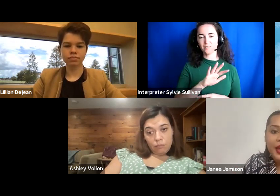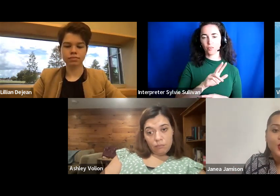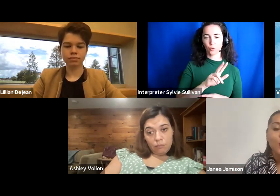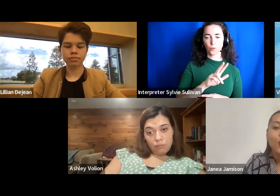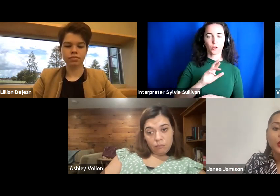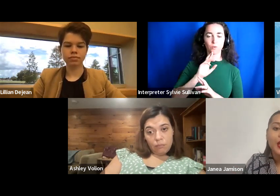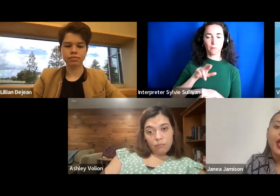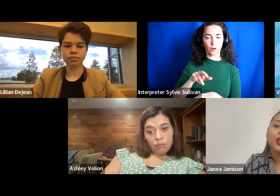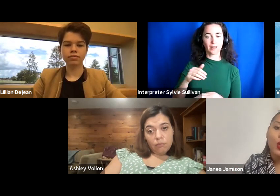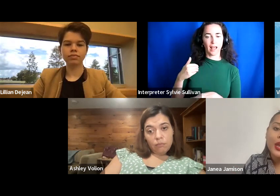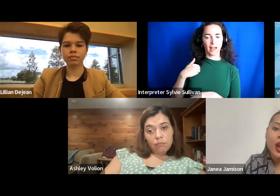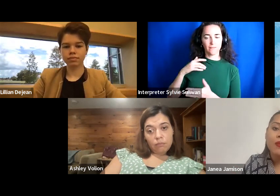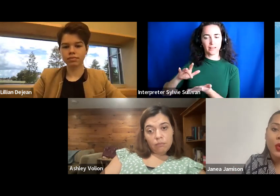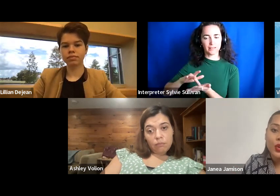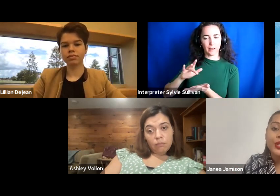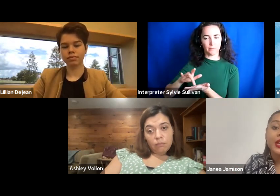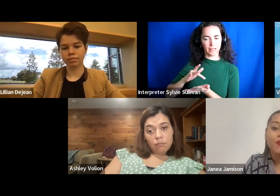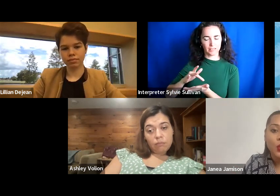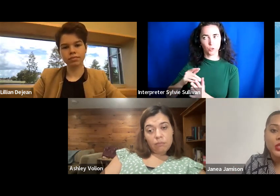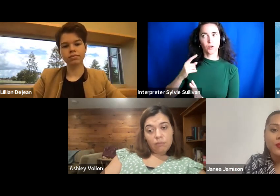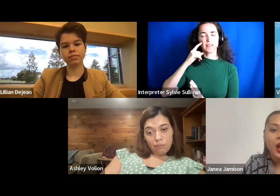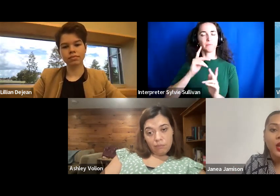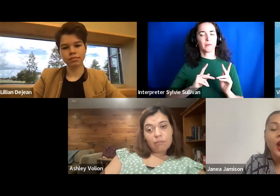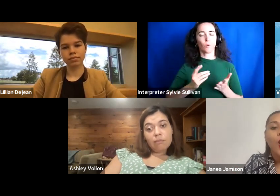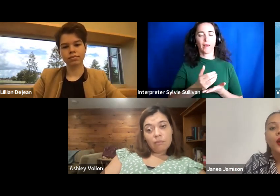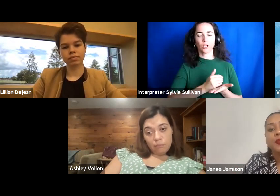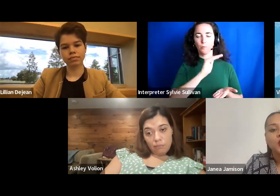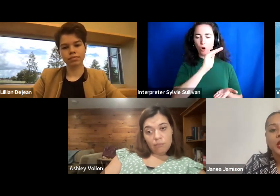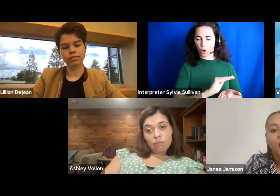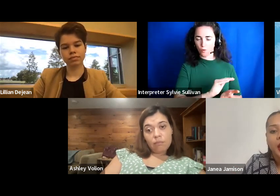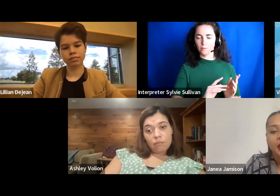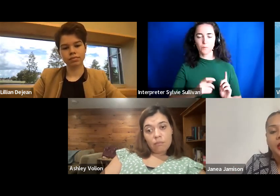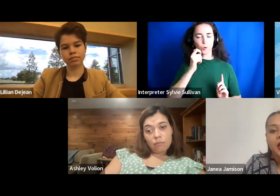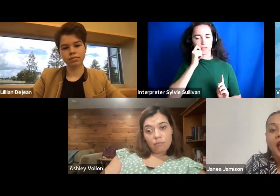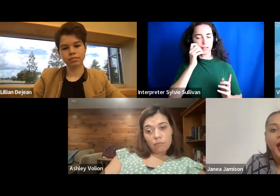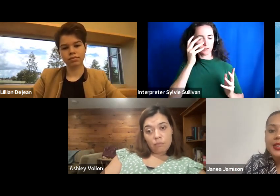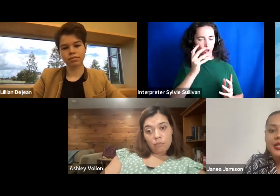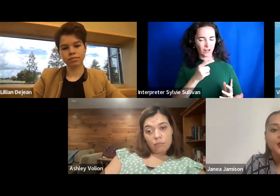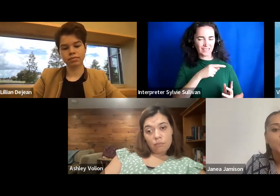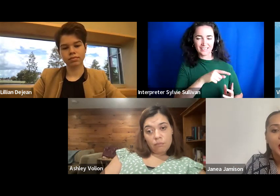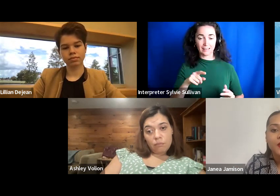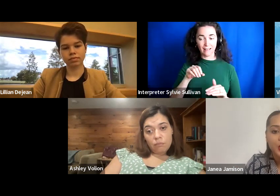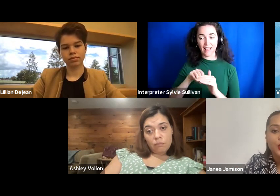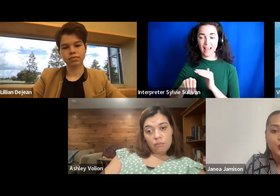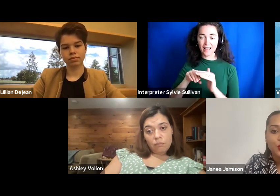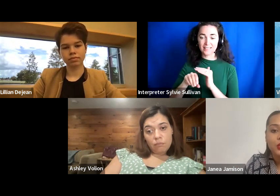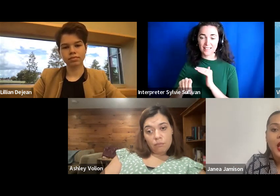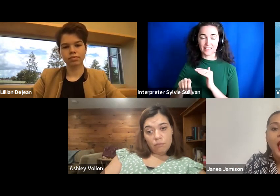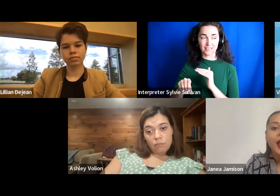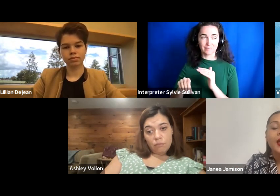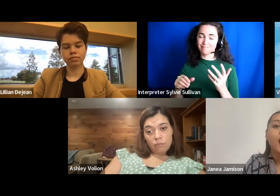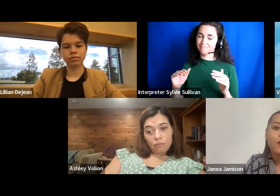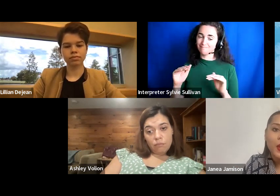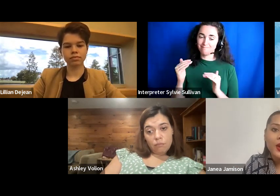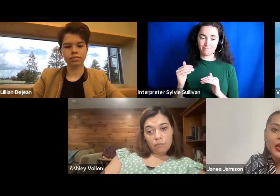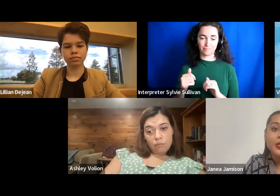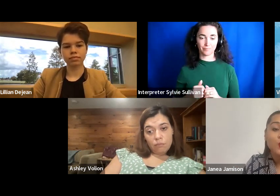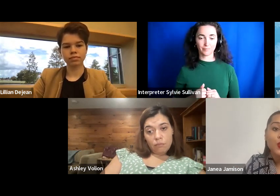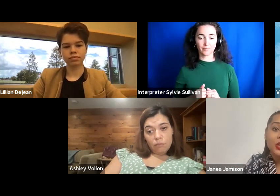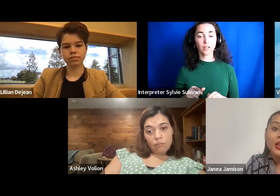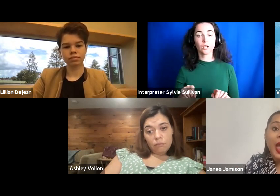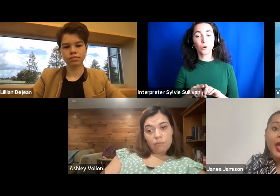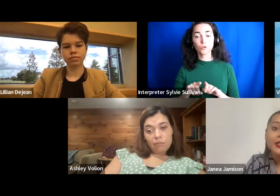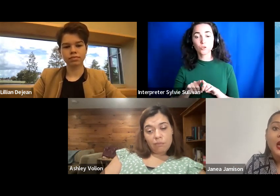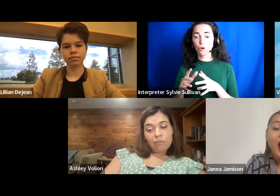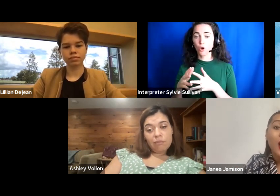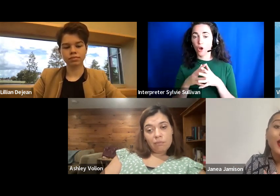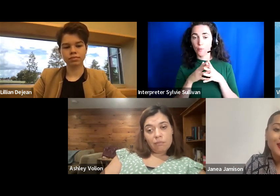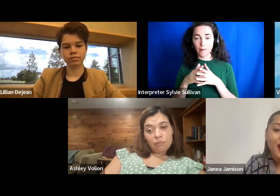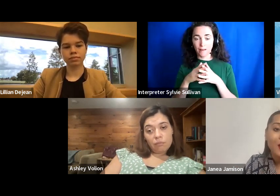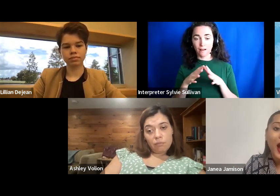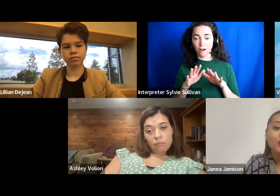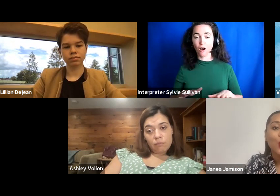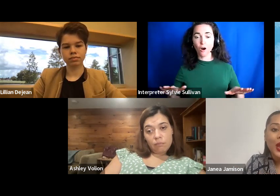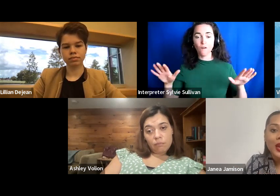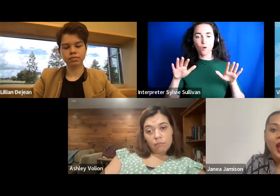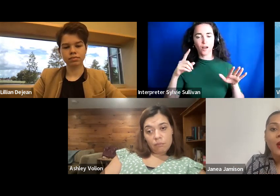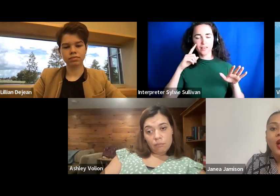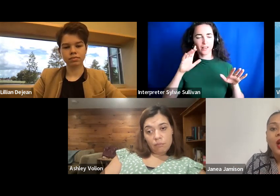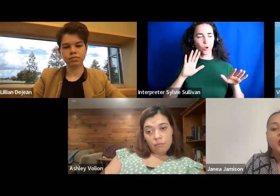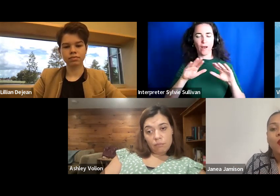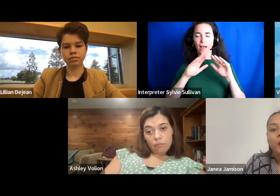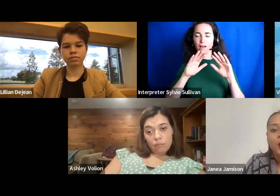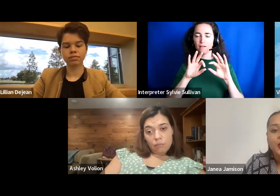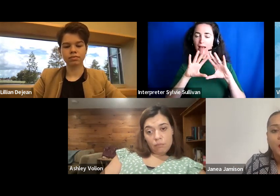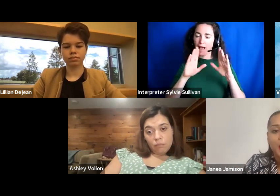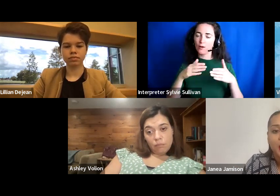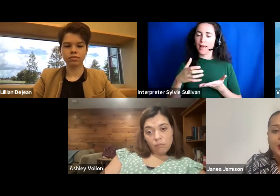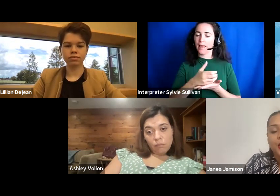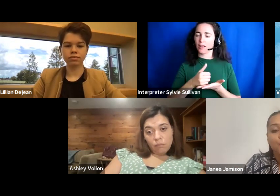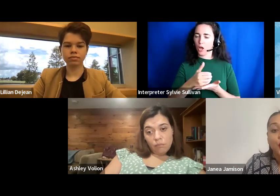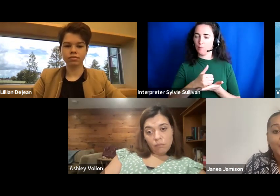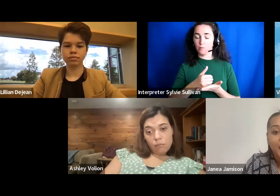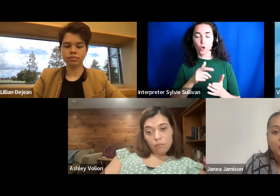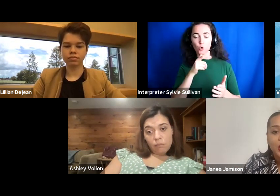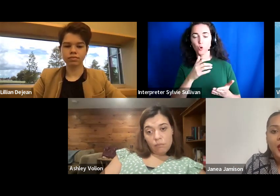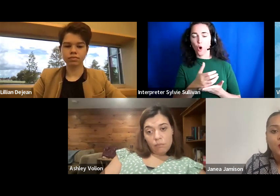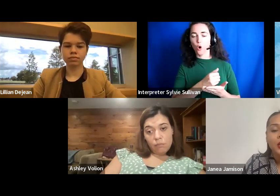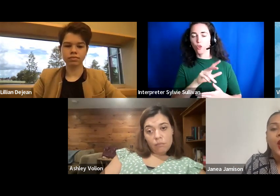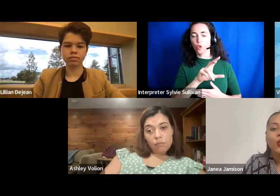So we're looking at low income voters in voters of color are especially unlikely to have access to any of these tools, and of Americans we're looking at income household income so of Americans making less than 30,000 annually